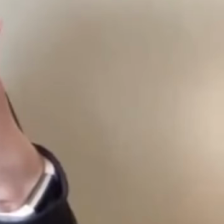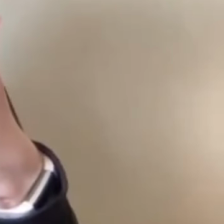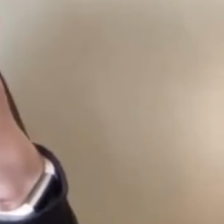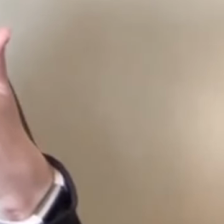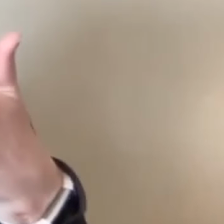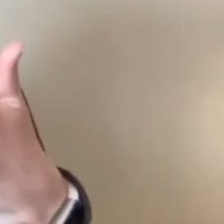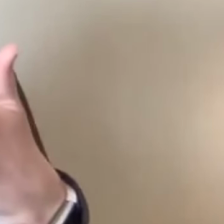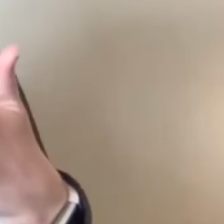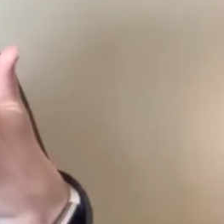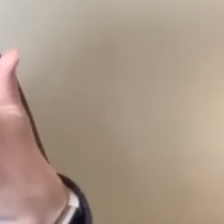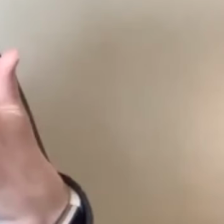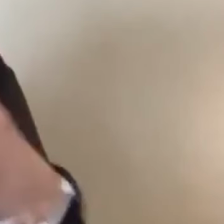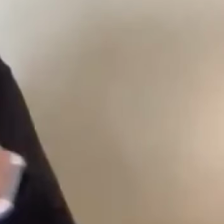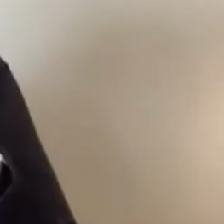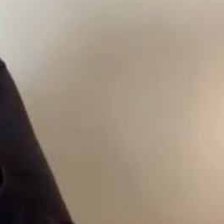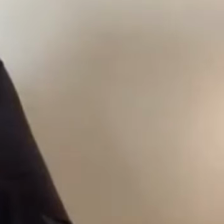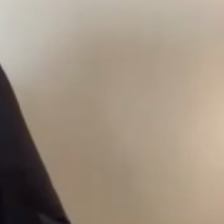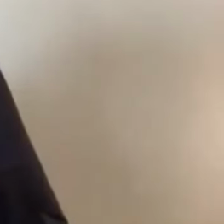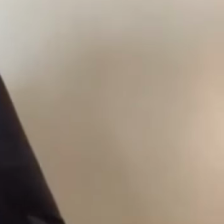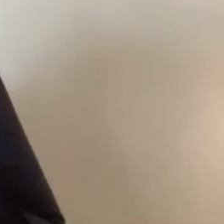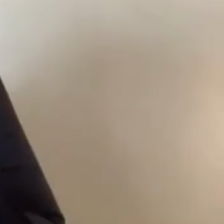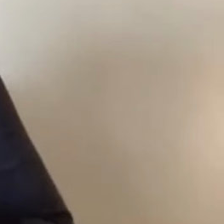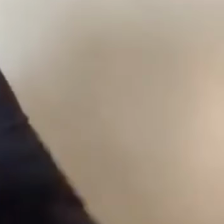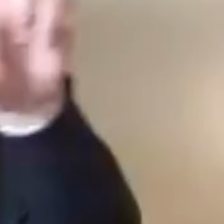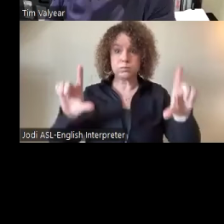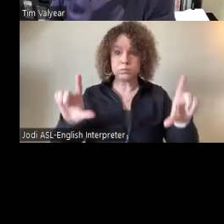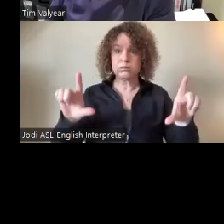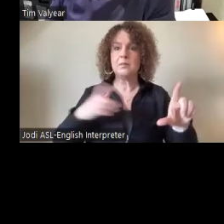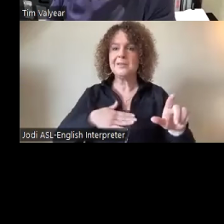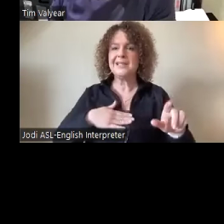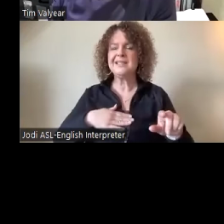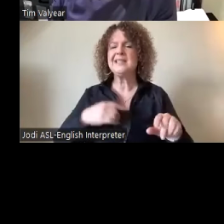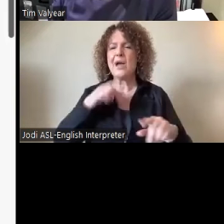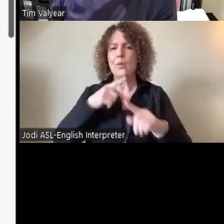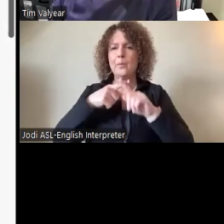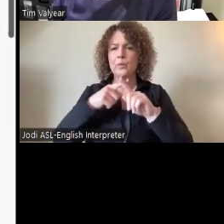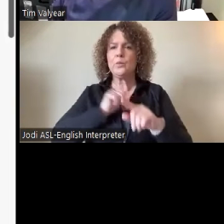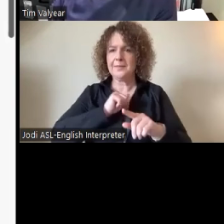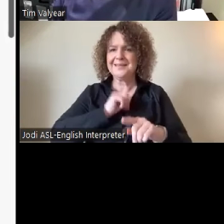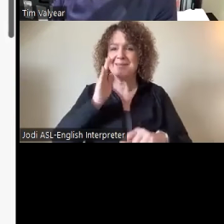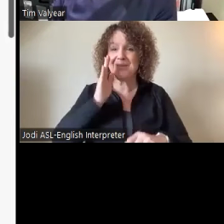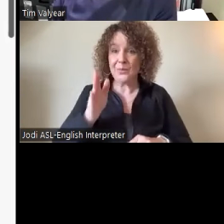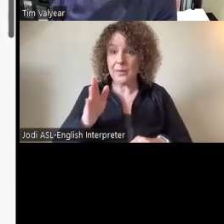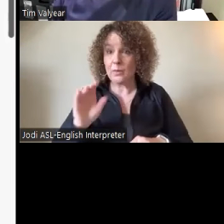rub. And then we'll be watching about PPE. And again,